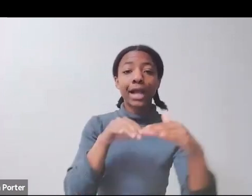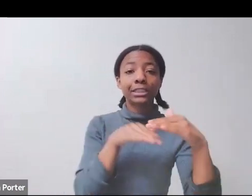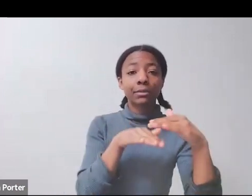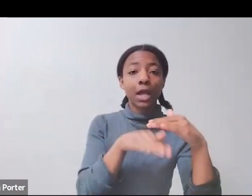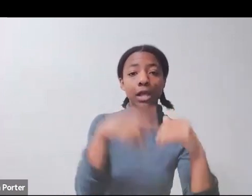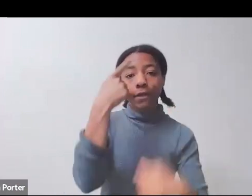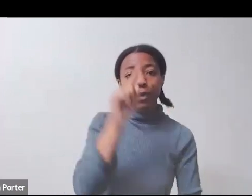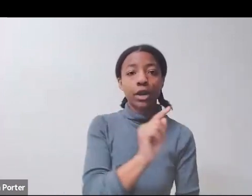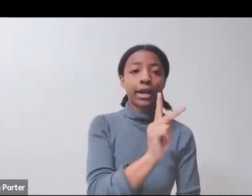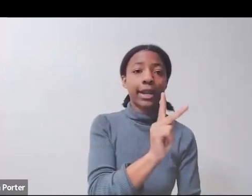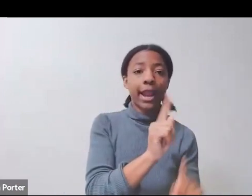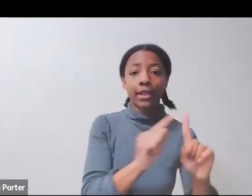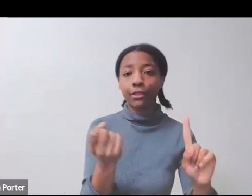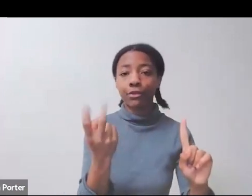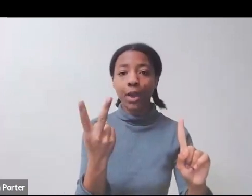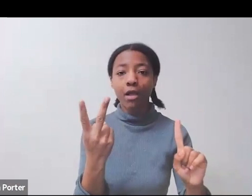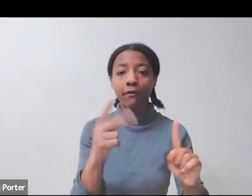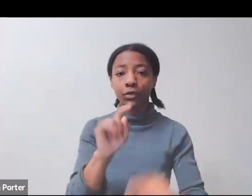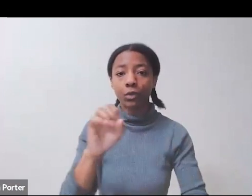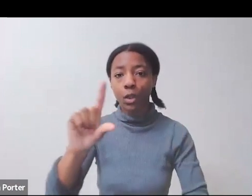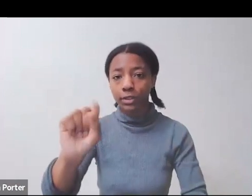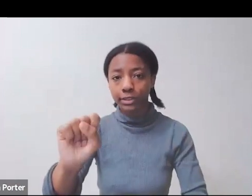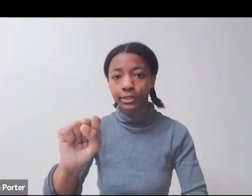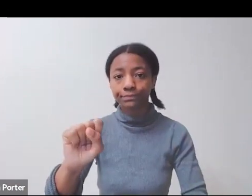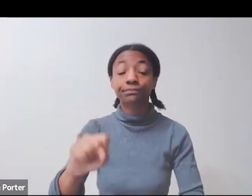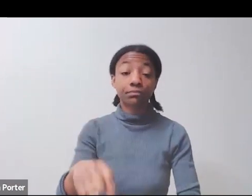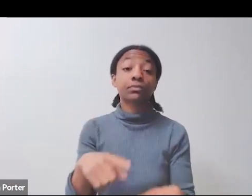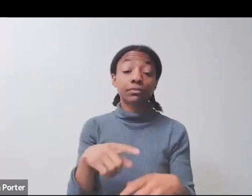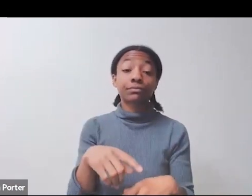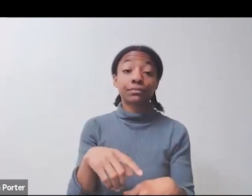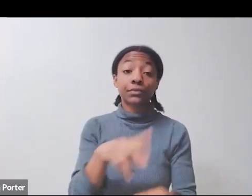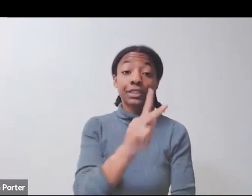of computer science in K-12 courses, thanks to organizations like Code.org